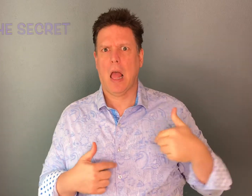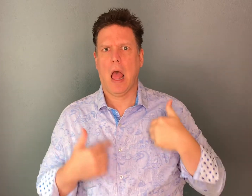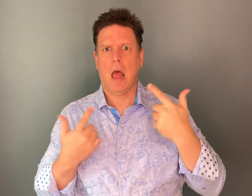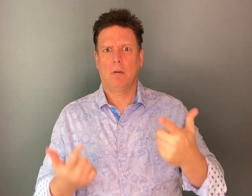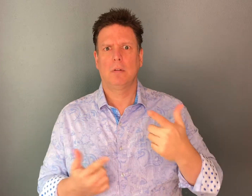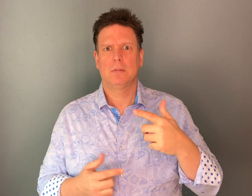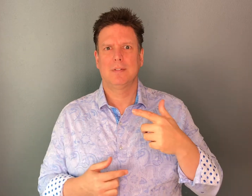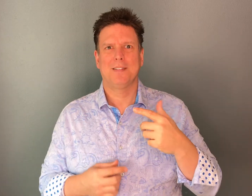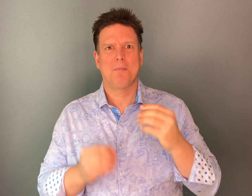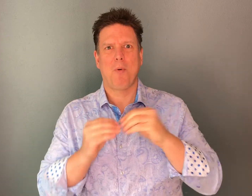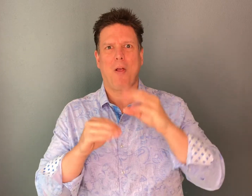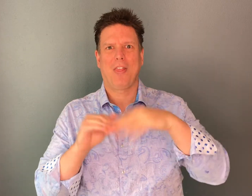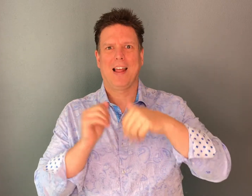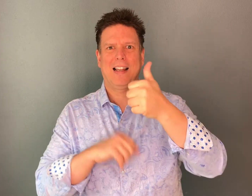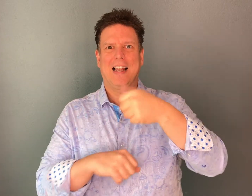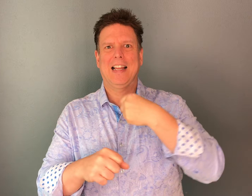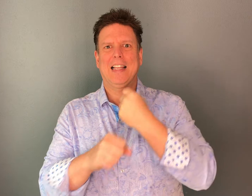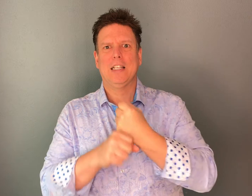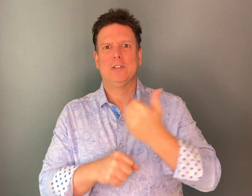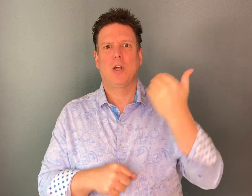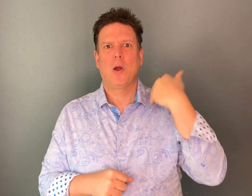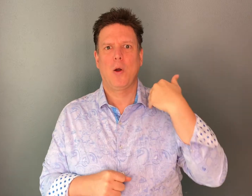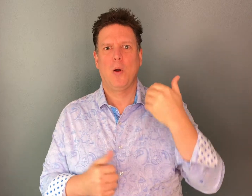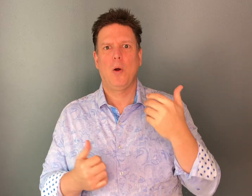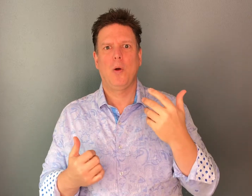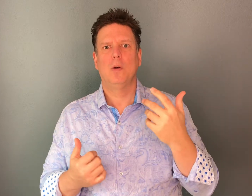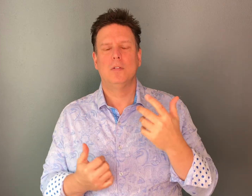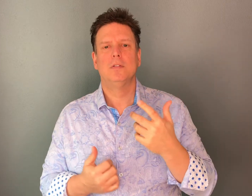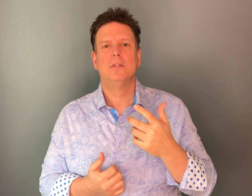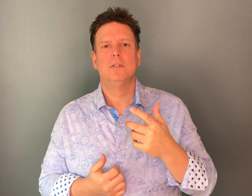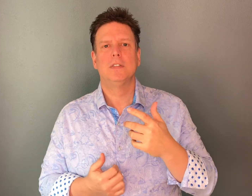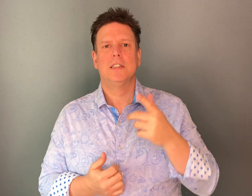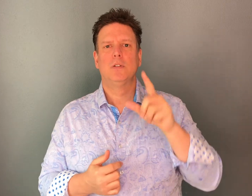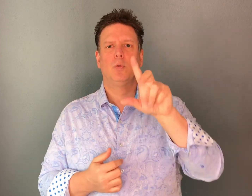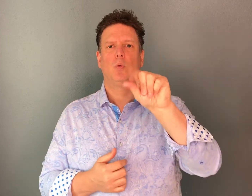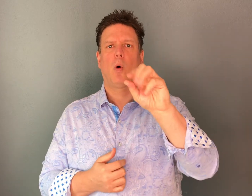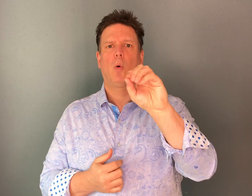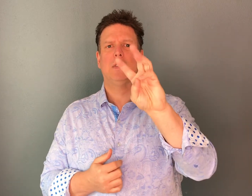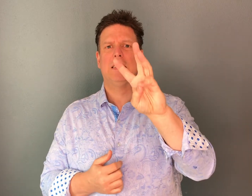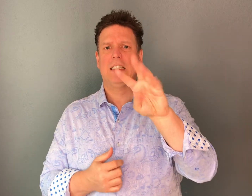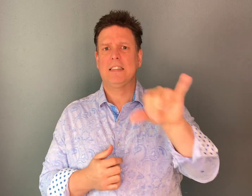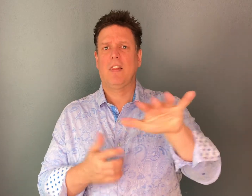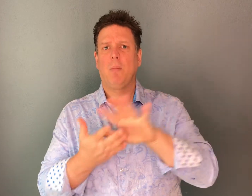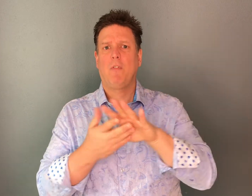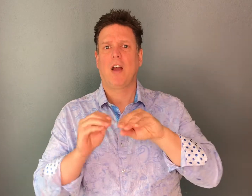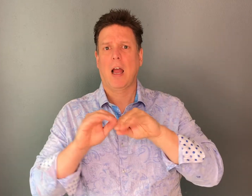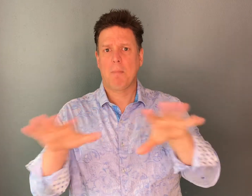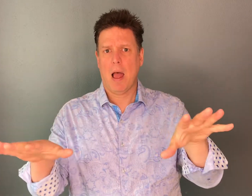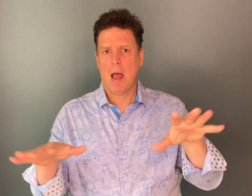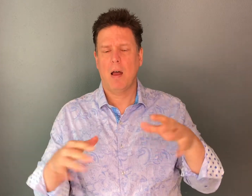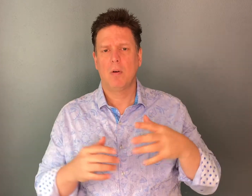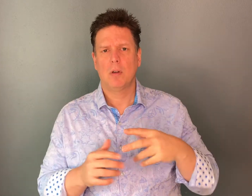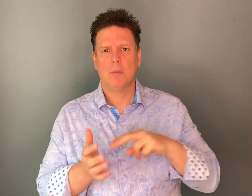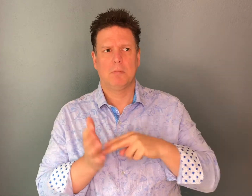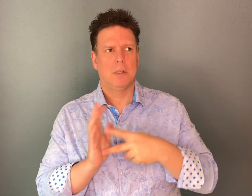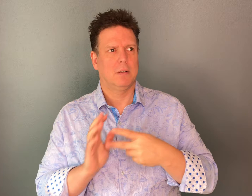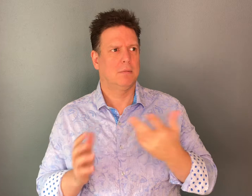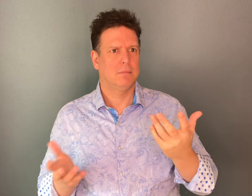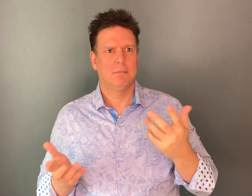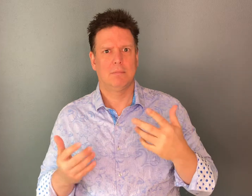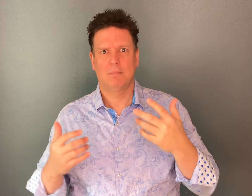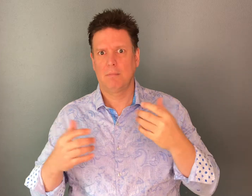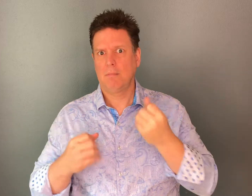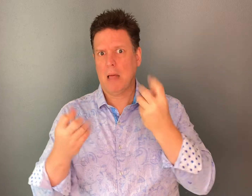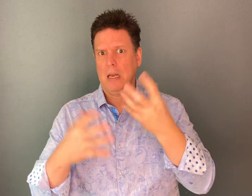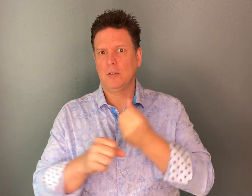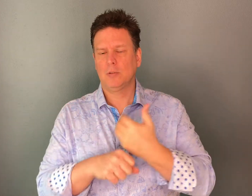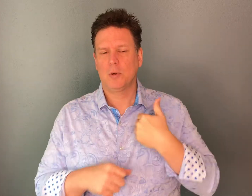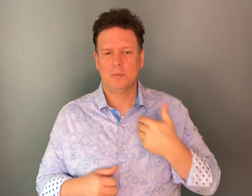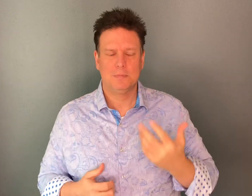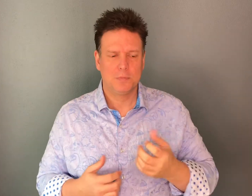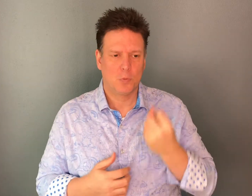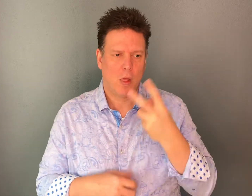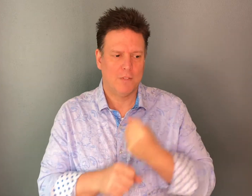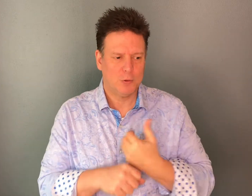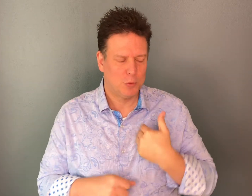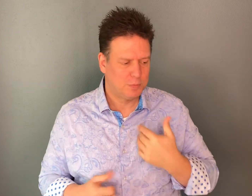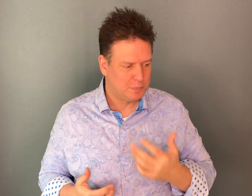secret anymore. It's been out more than 10 years. It came out in 2006 so gosh, 12